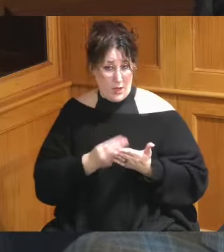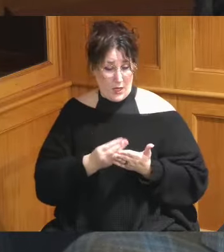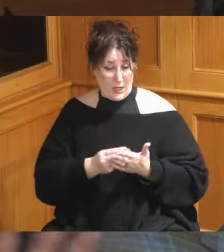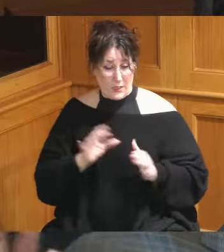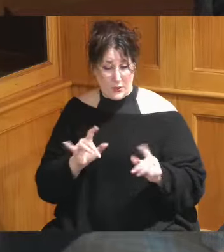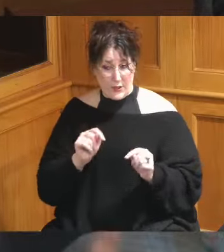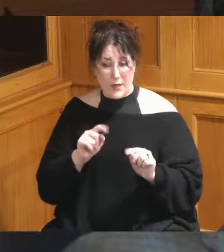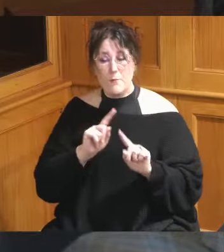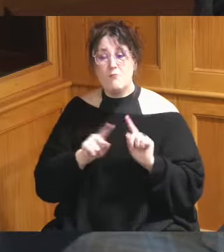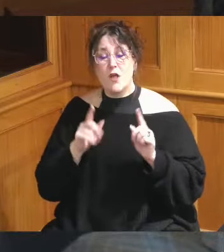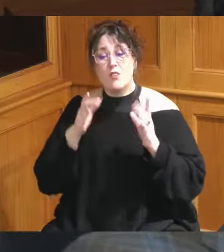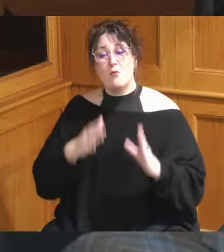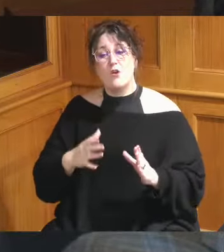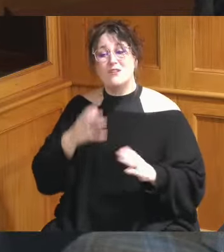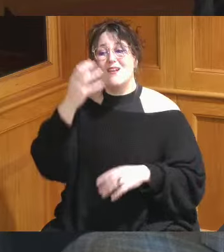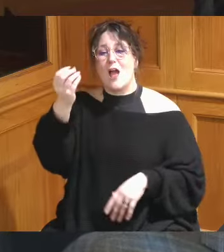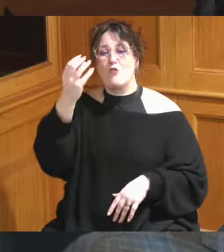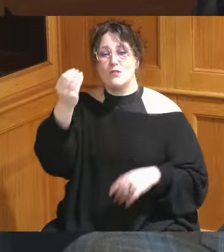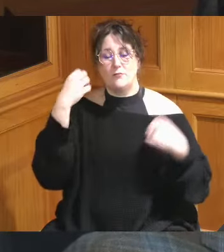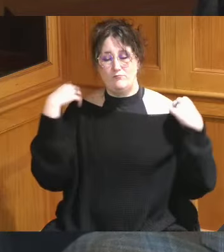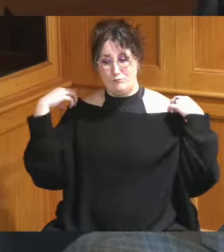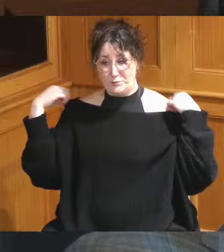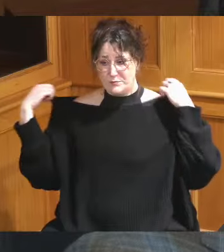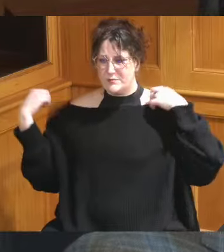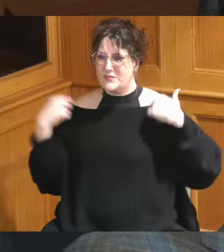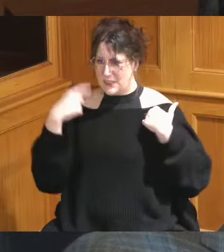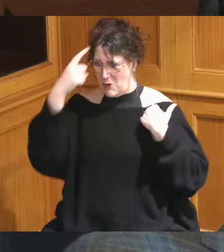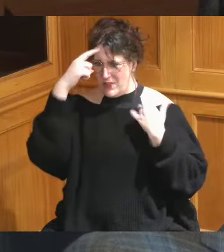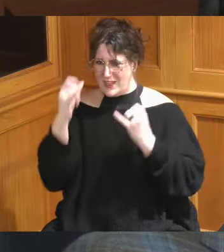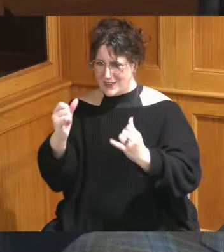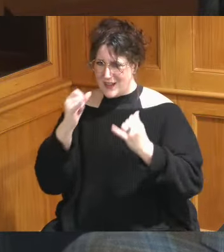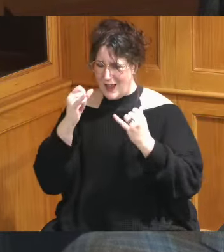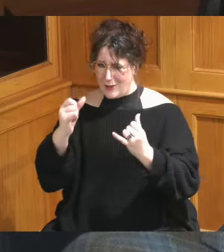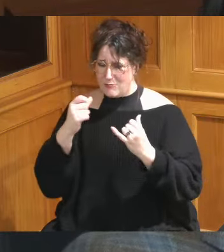person on the outside this I mean because I would think it too. I wasn't sitting in here. I'm still